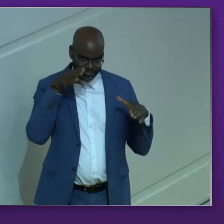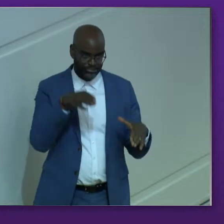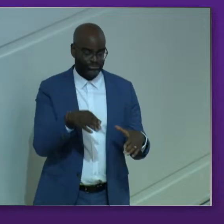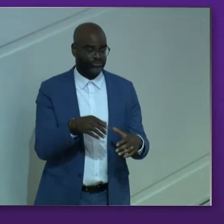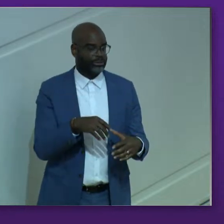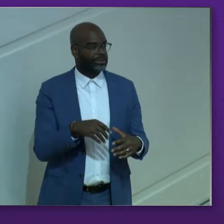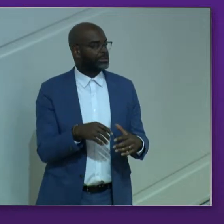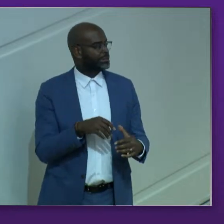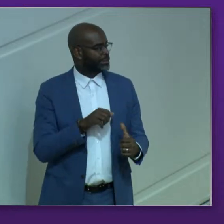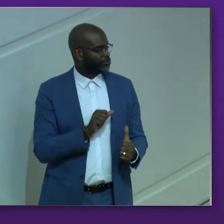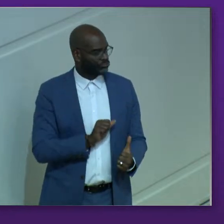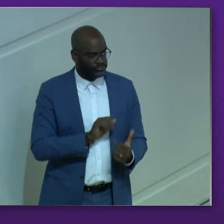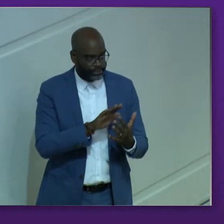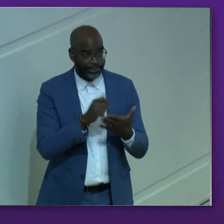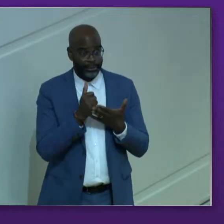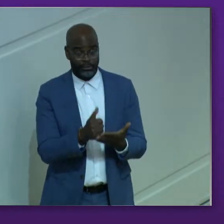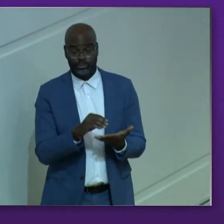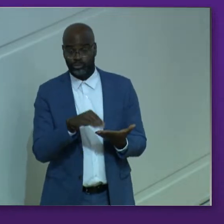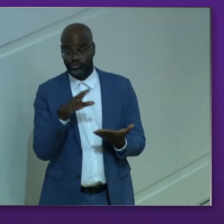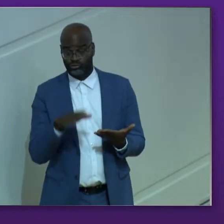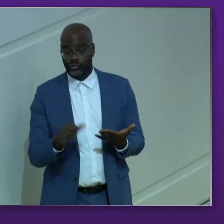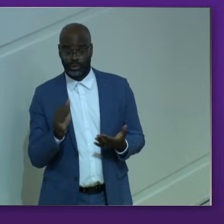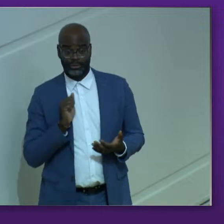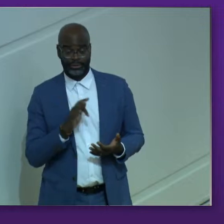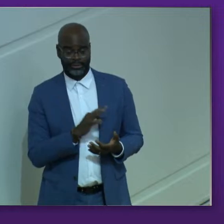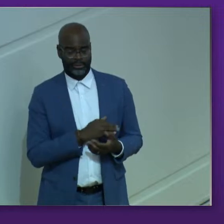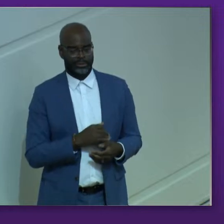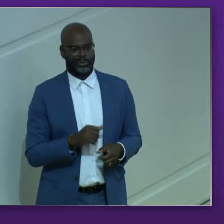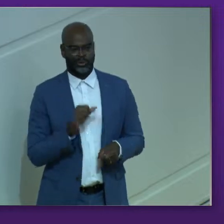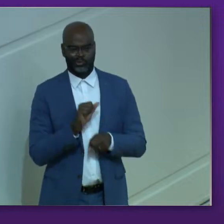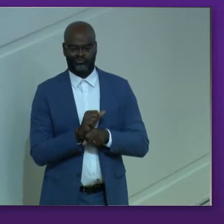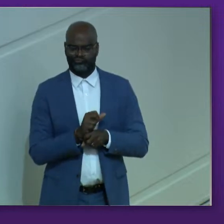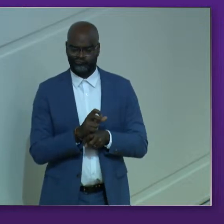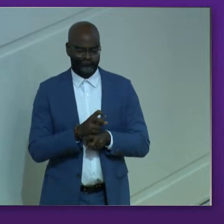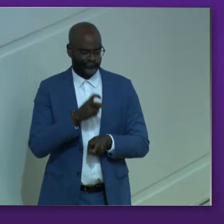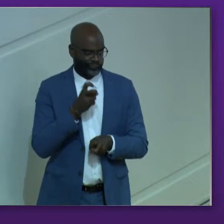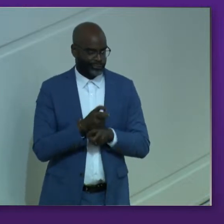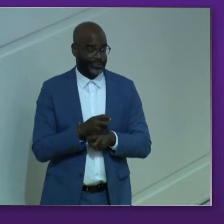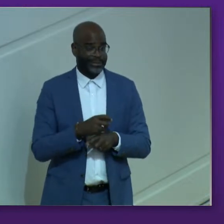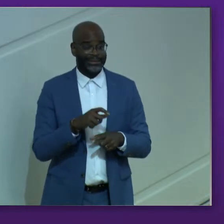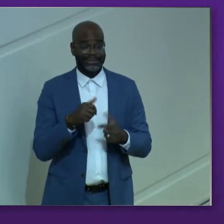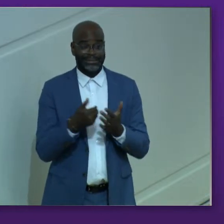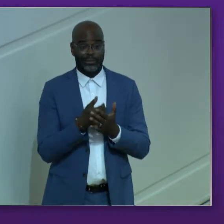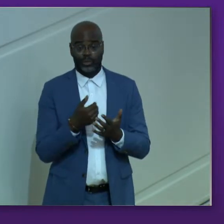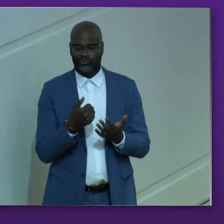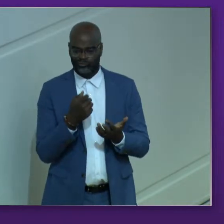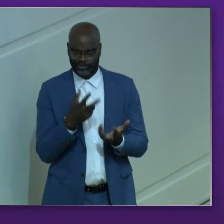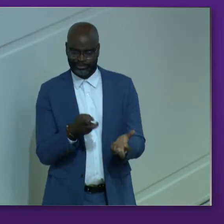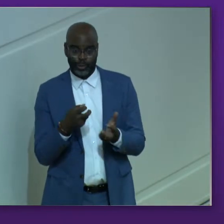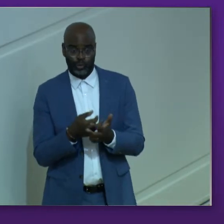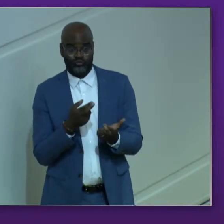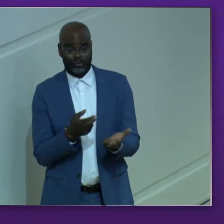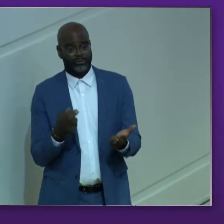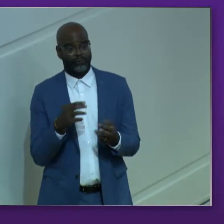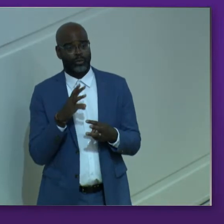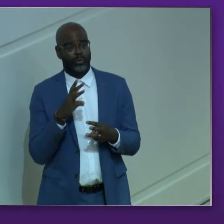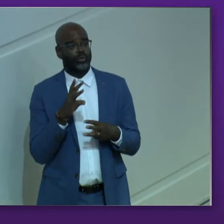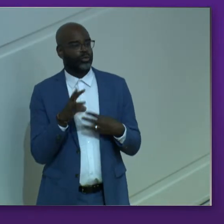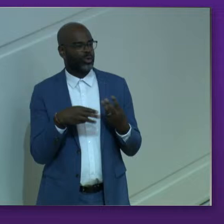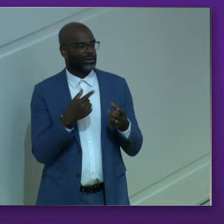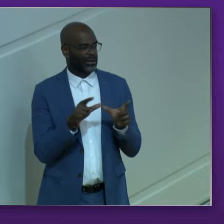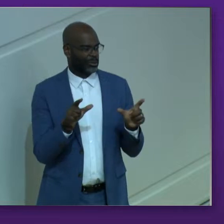COMMITMENT TO HOLISTIC APPROACH